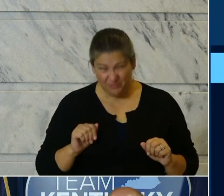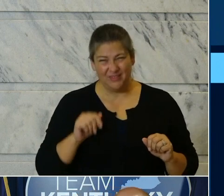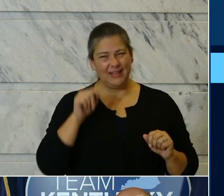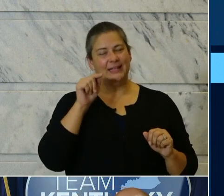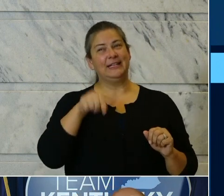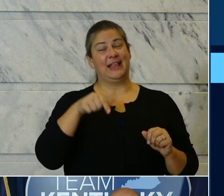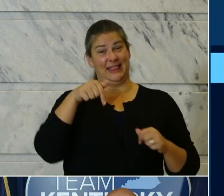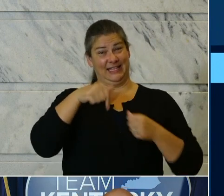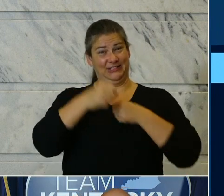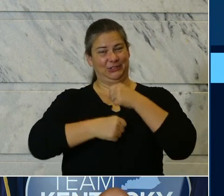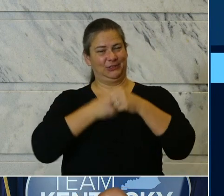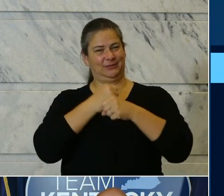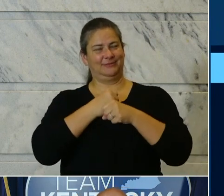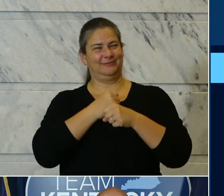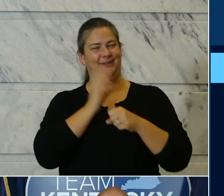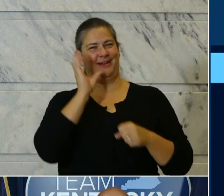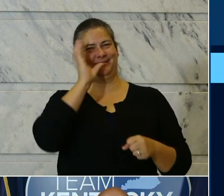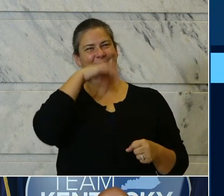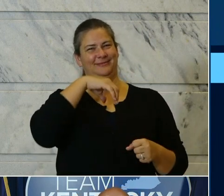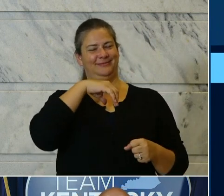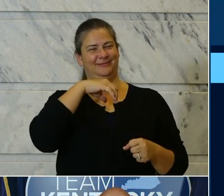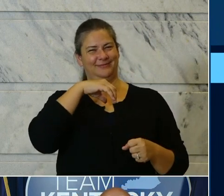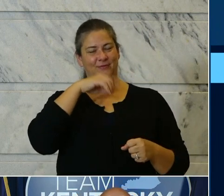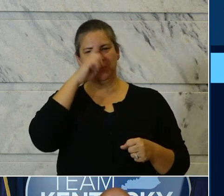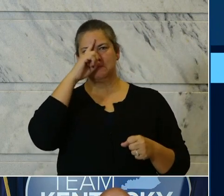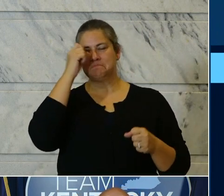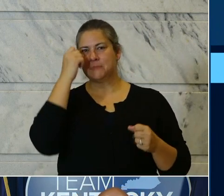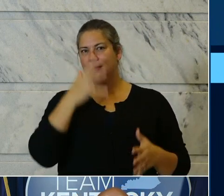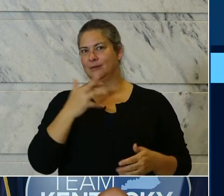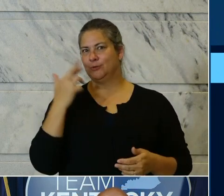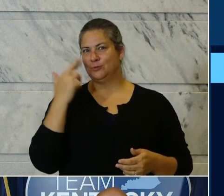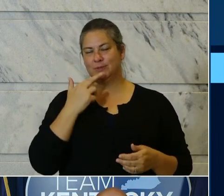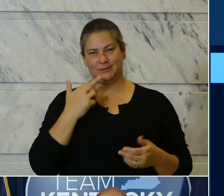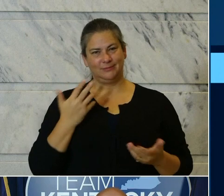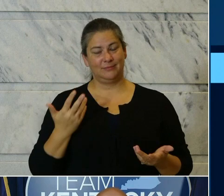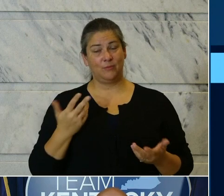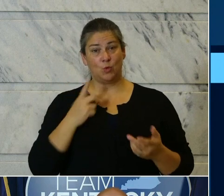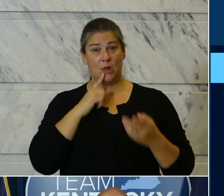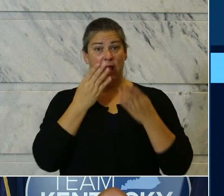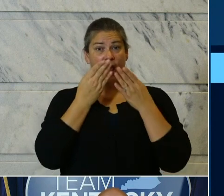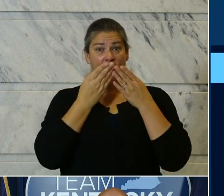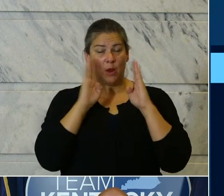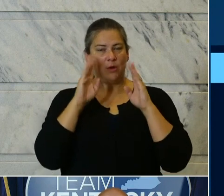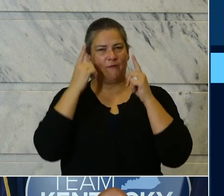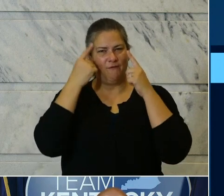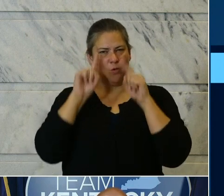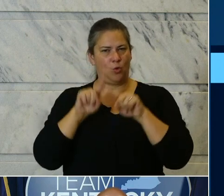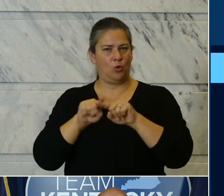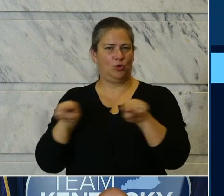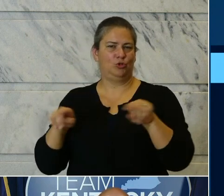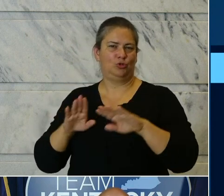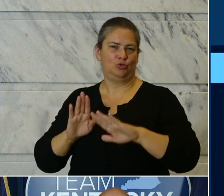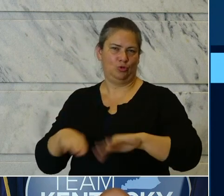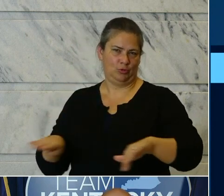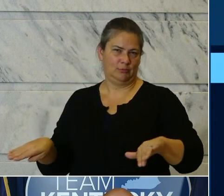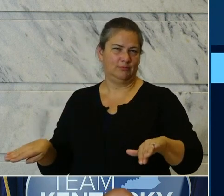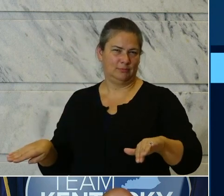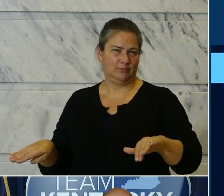GIVE IT HERE WE'RE GONNA TALK. HOW WE REAL QUICK. LOOK THIS IS AN UNUSUAL YEAR OFF. FOR MANY